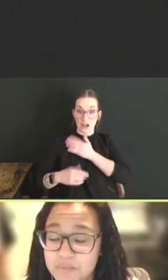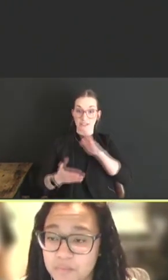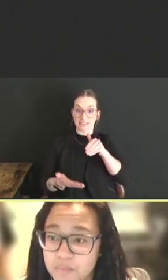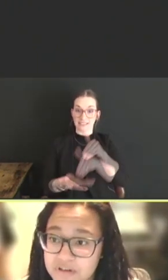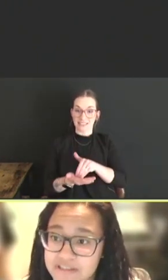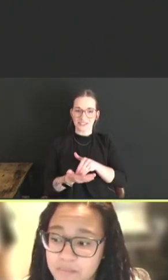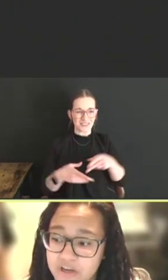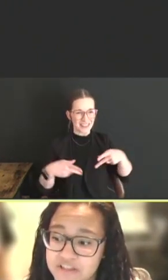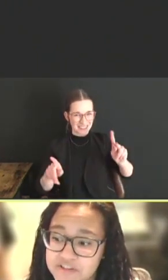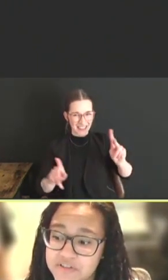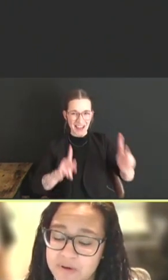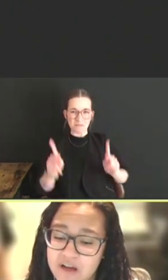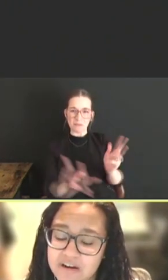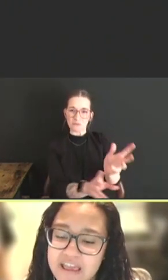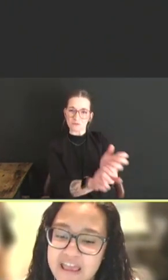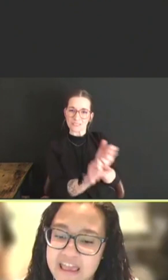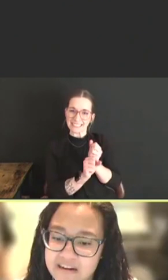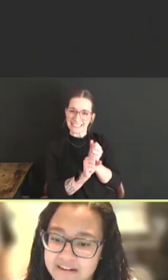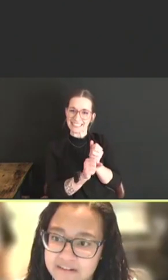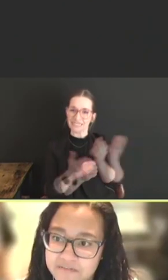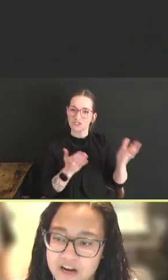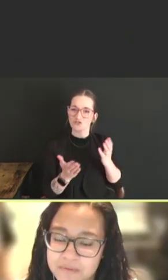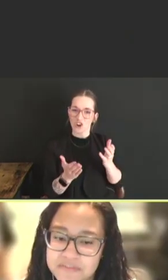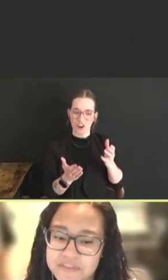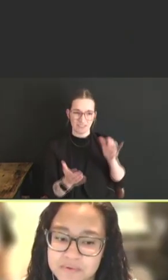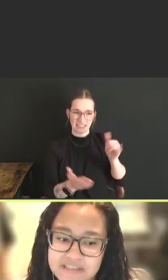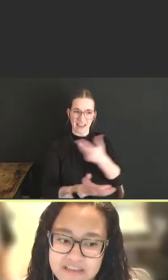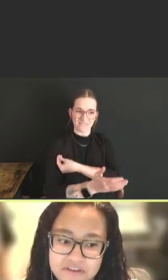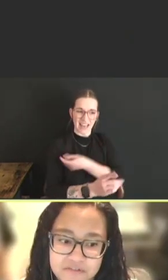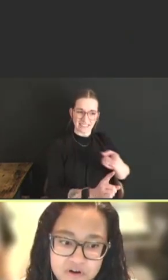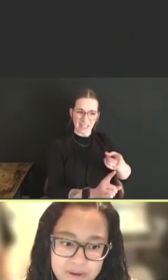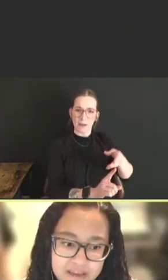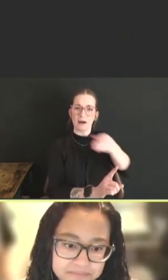they were somewhat concerned about in an environment that was safe and affirming.